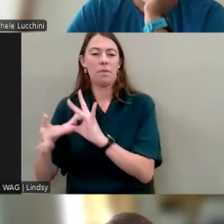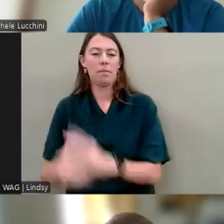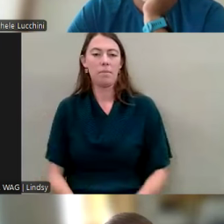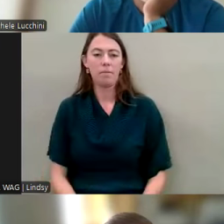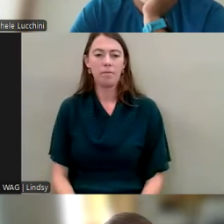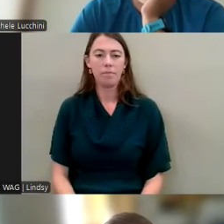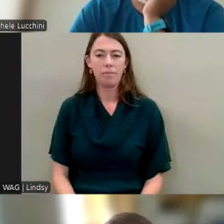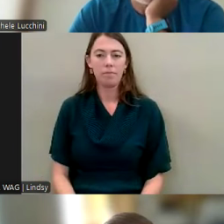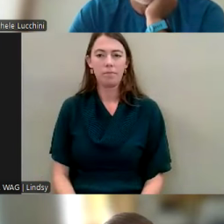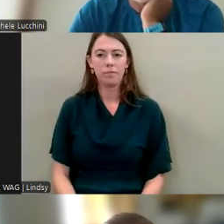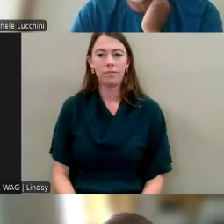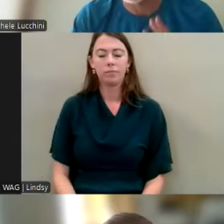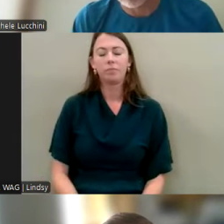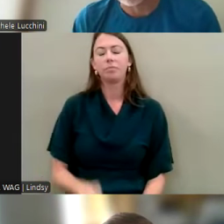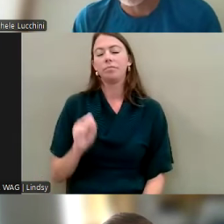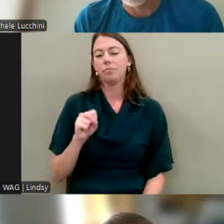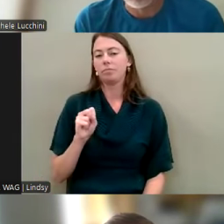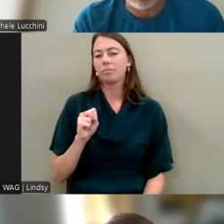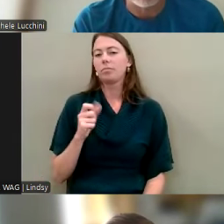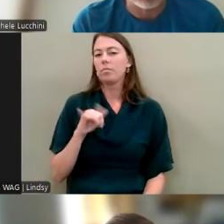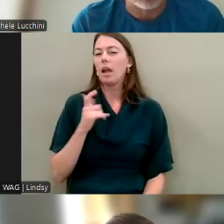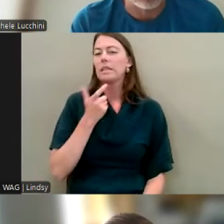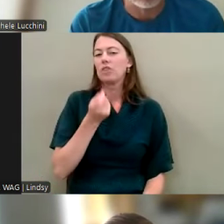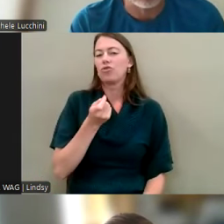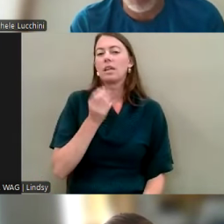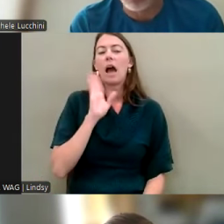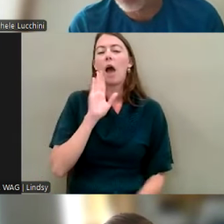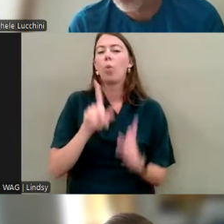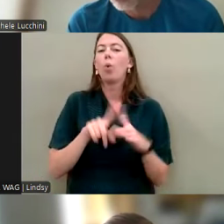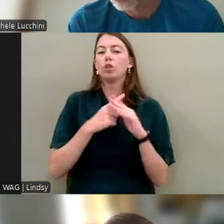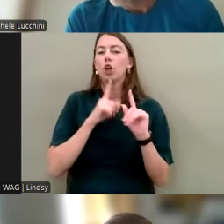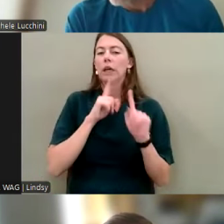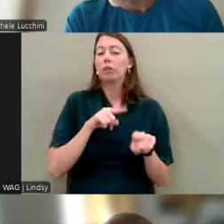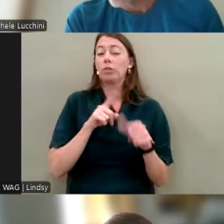that's an interesting one. I can start and maybe, Jeff, you can add color.